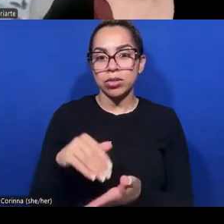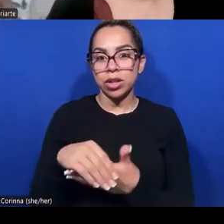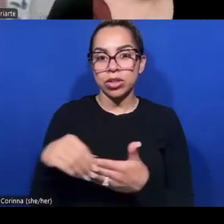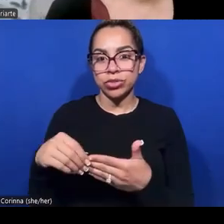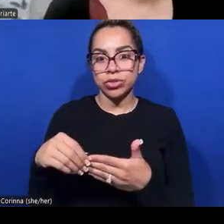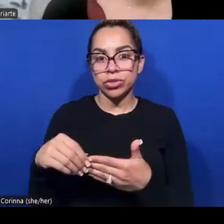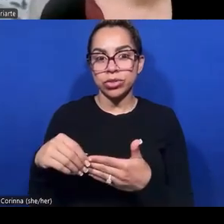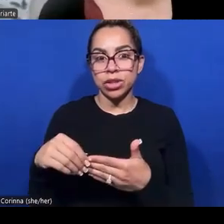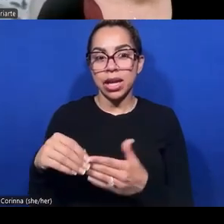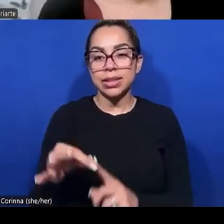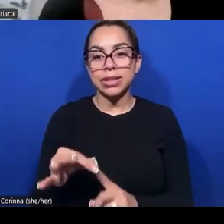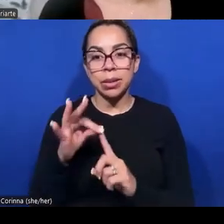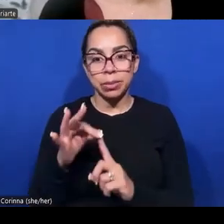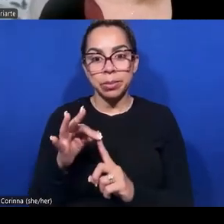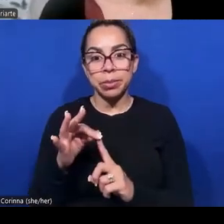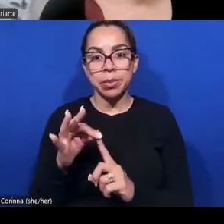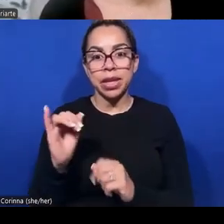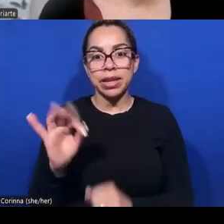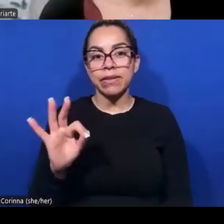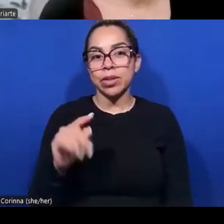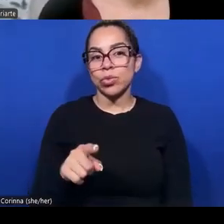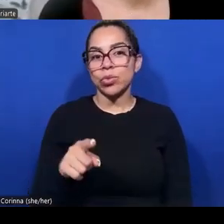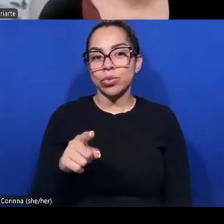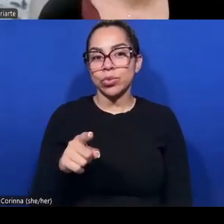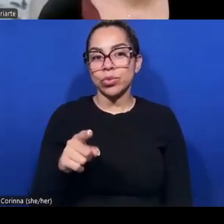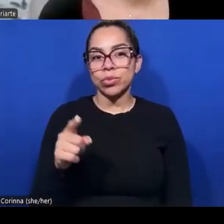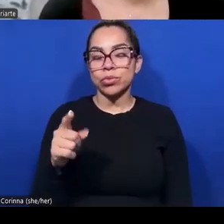except if you are receiving SSI benefits.